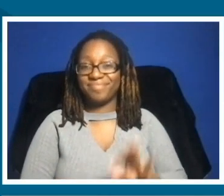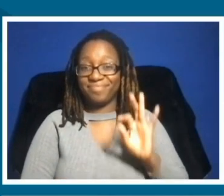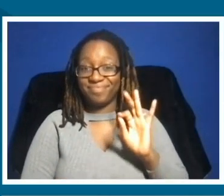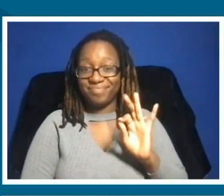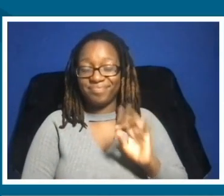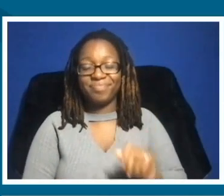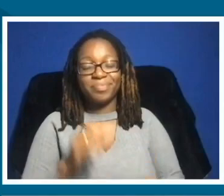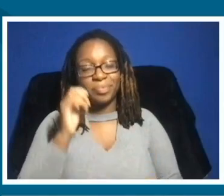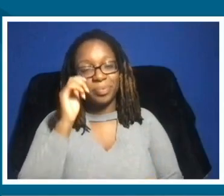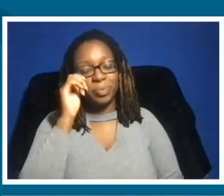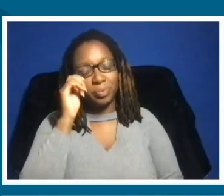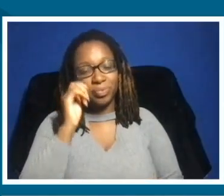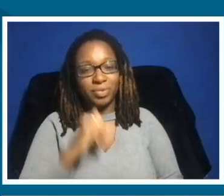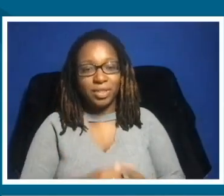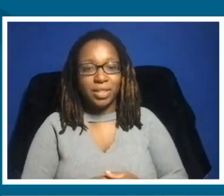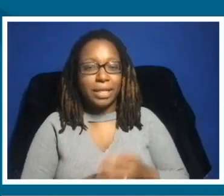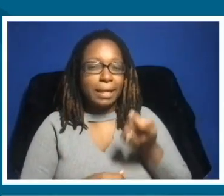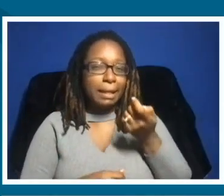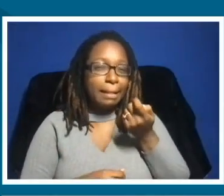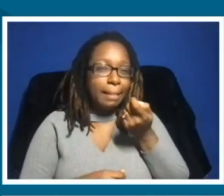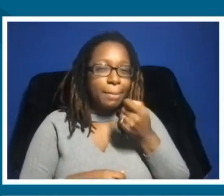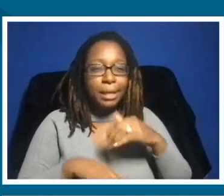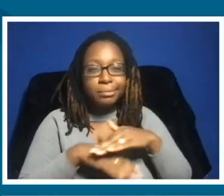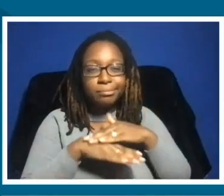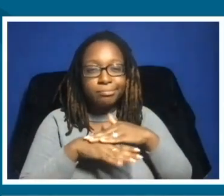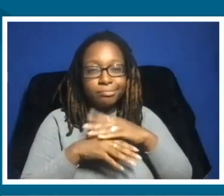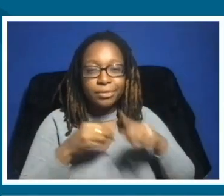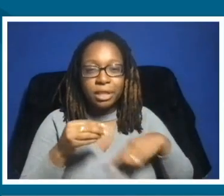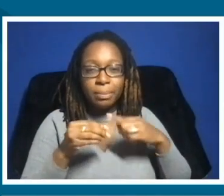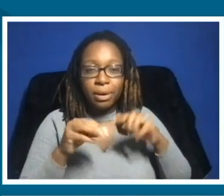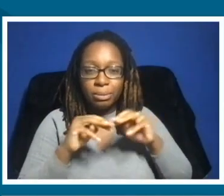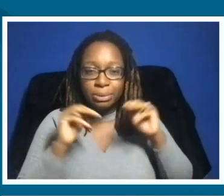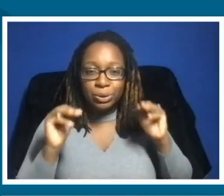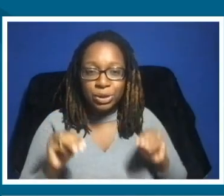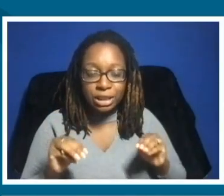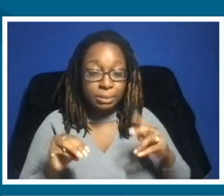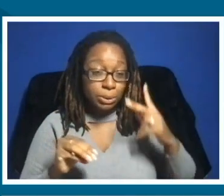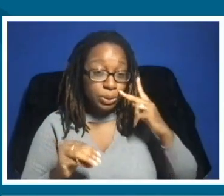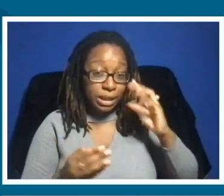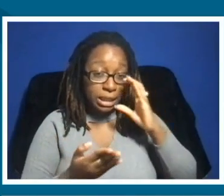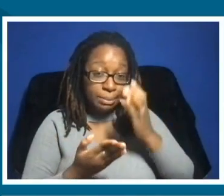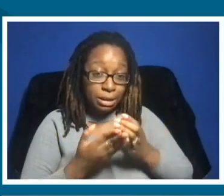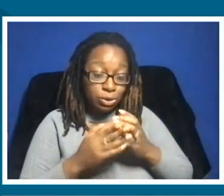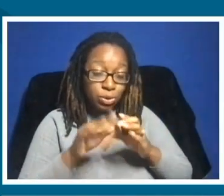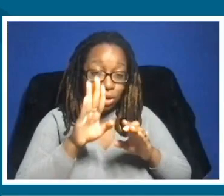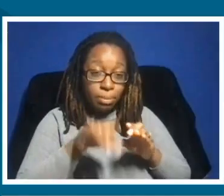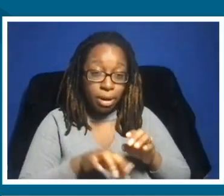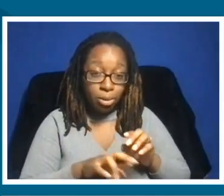the i want to tell you just a little bit about the museum which you'll see you see a picture of it in the bottom right